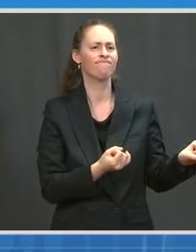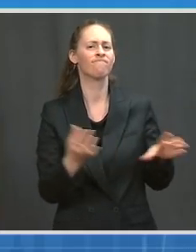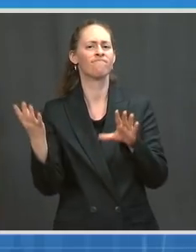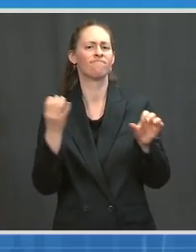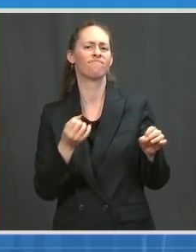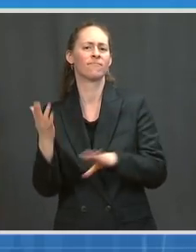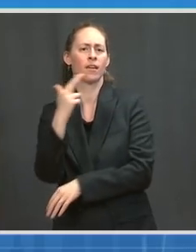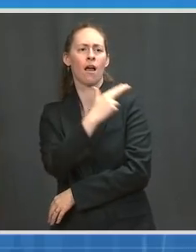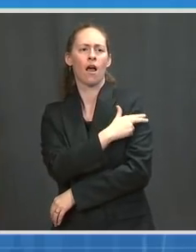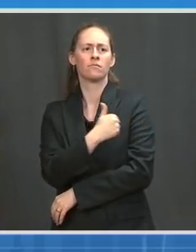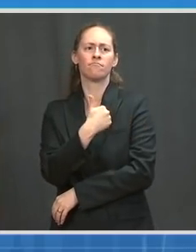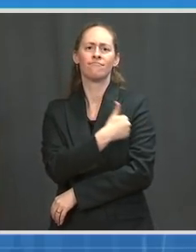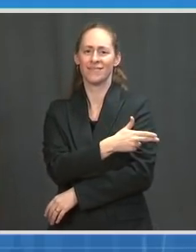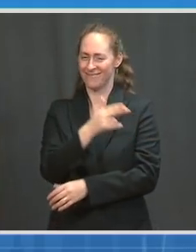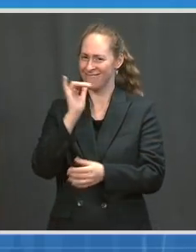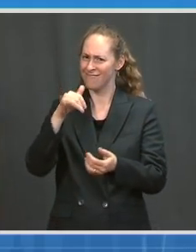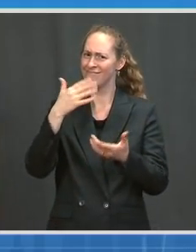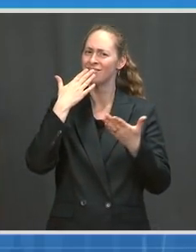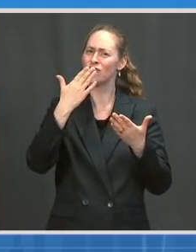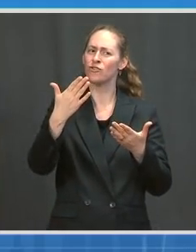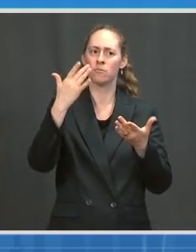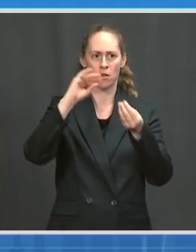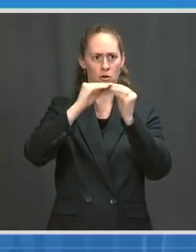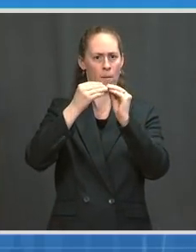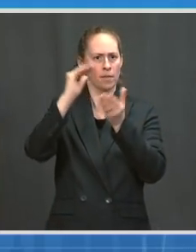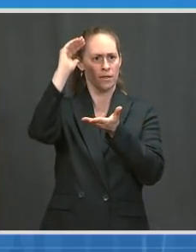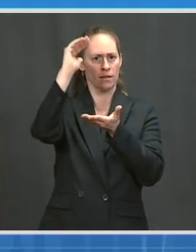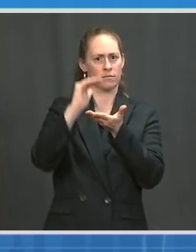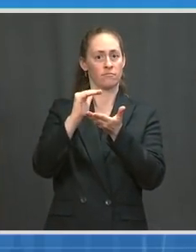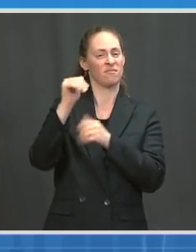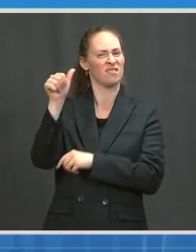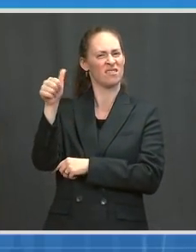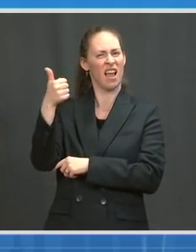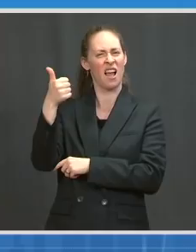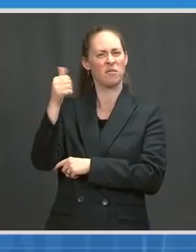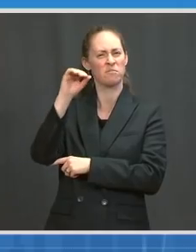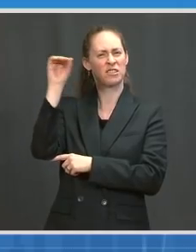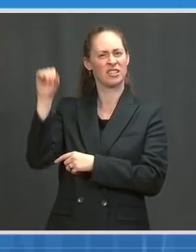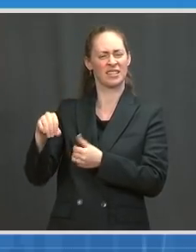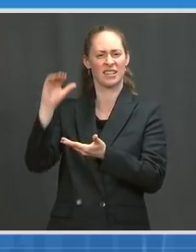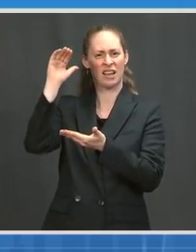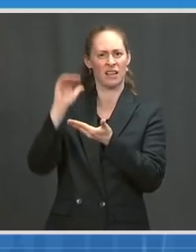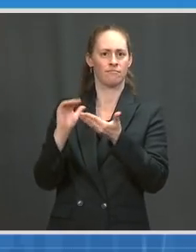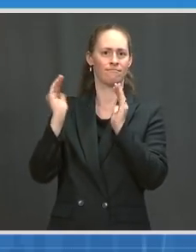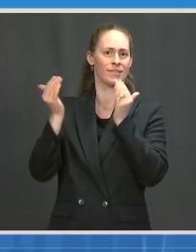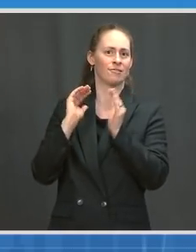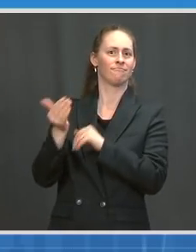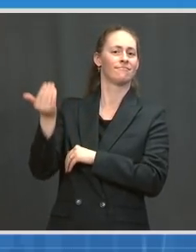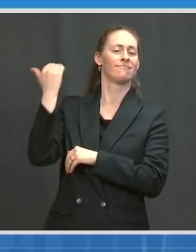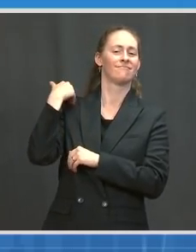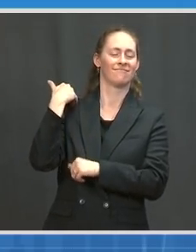of almost 10 percent from the prior seven-day period. And seven-day average daily deaths have also declined